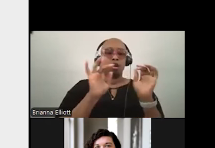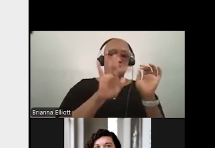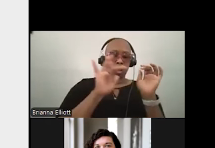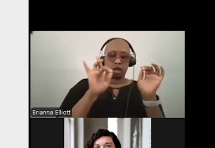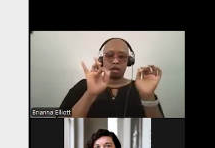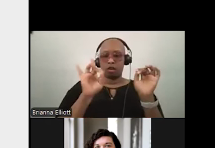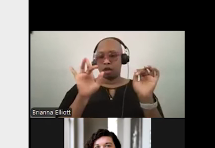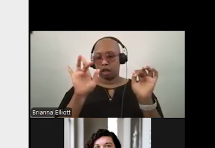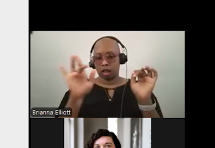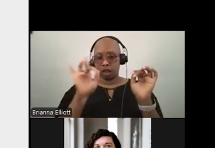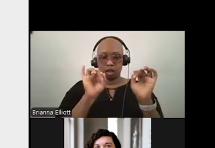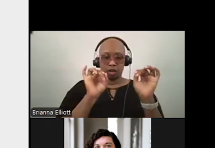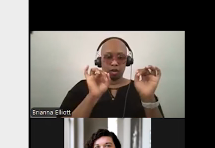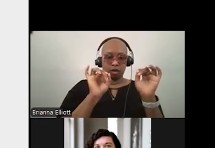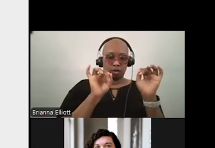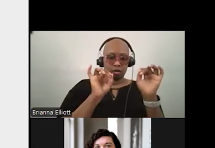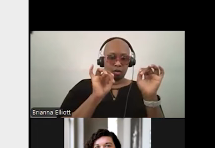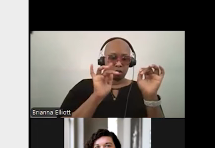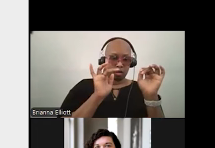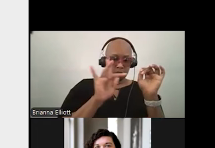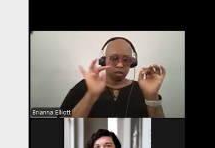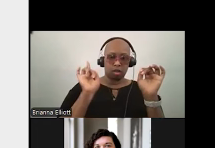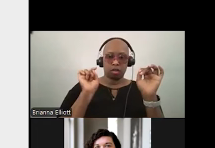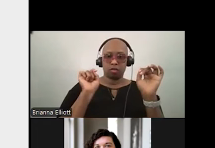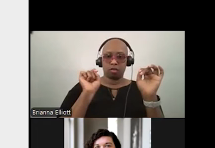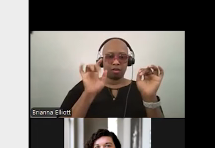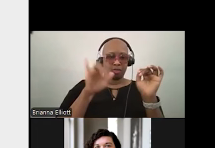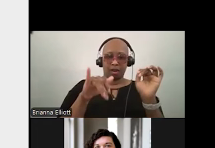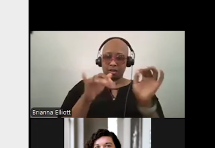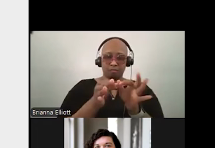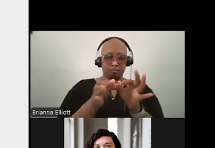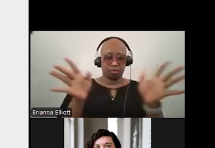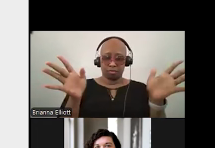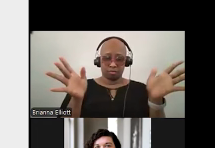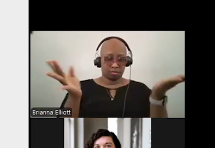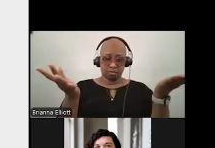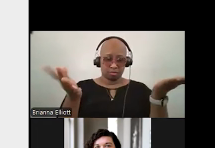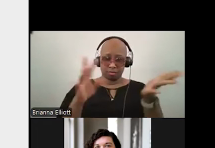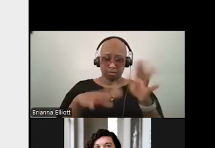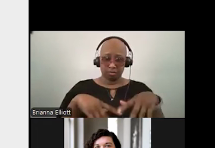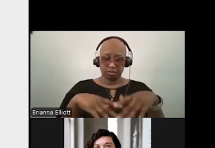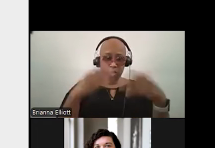click here. Read more. Click here. What did those go to? You don't know. You don't can't